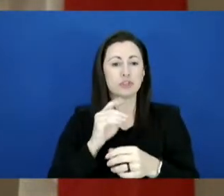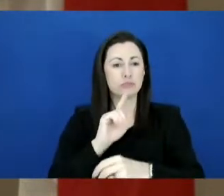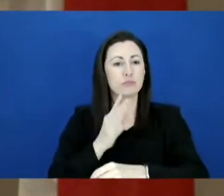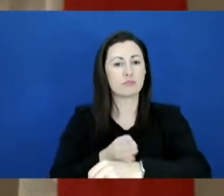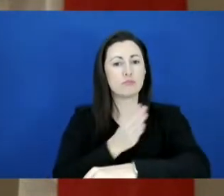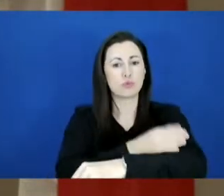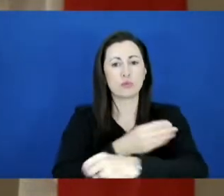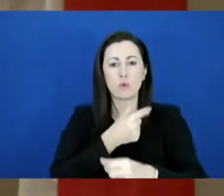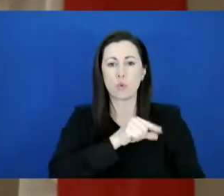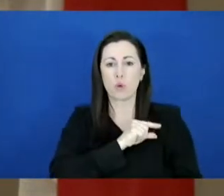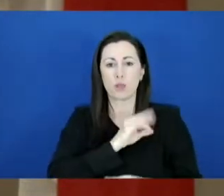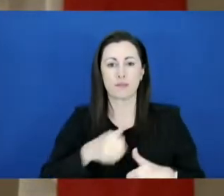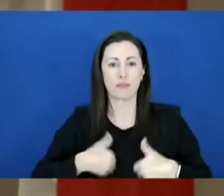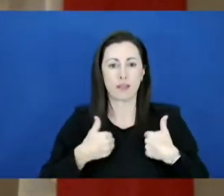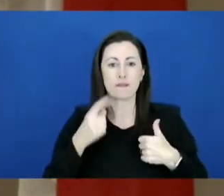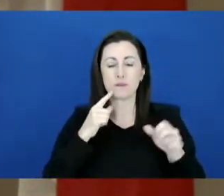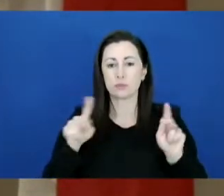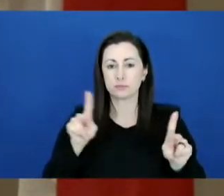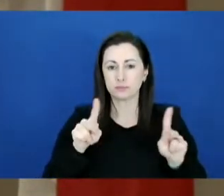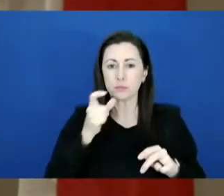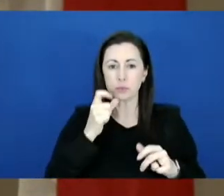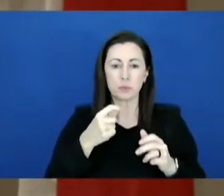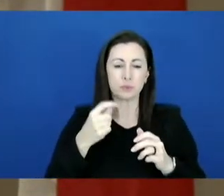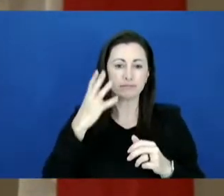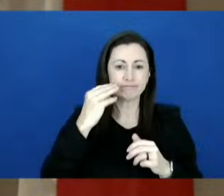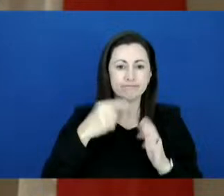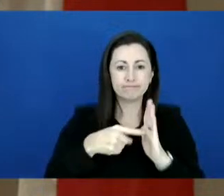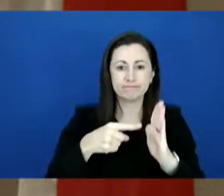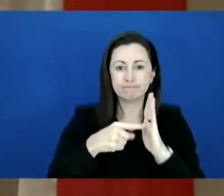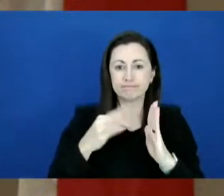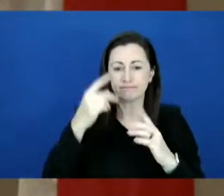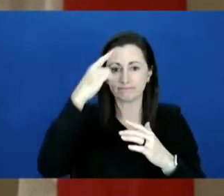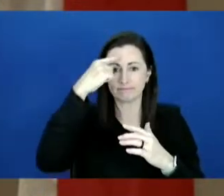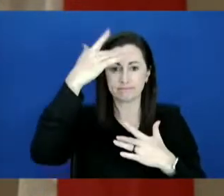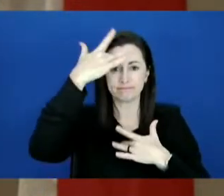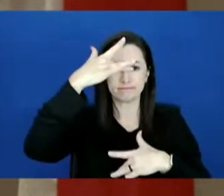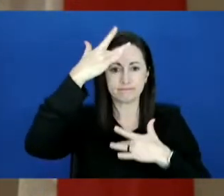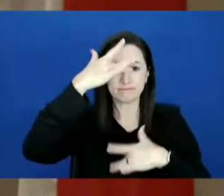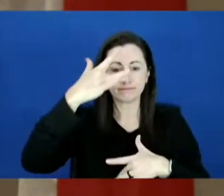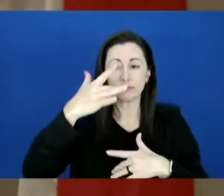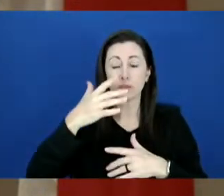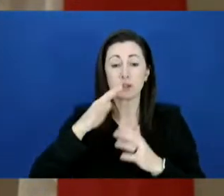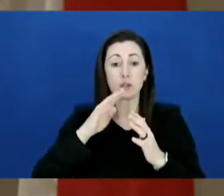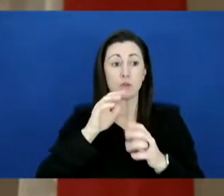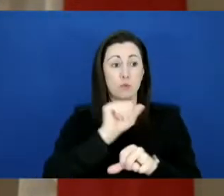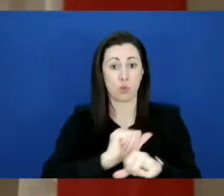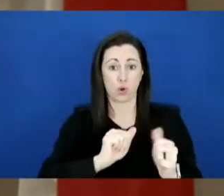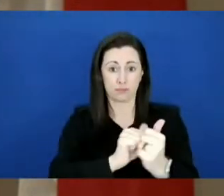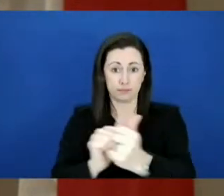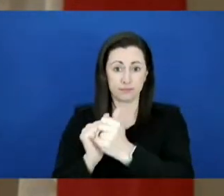AND IMPROVE THE QUALITY OF LIFE